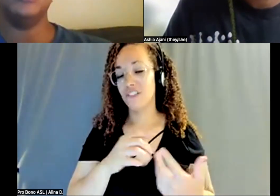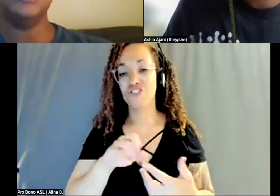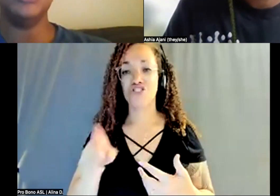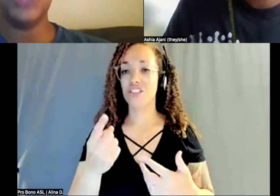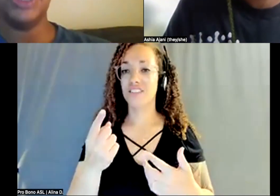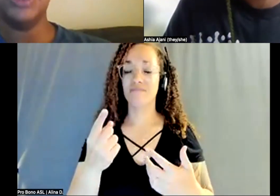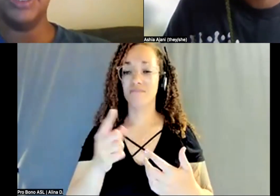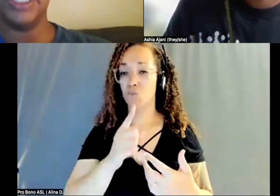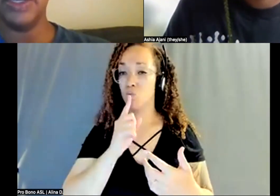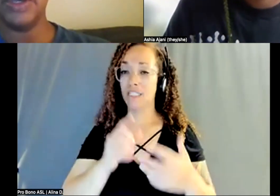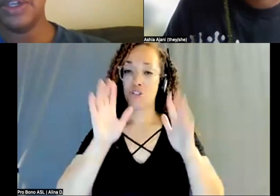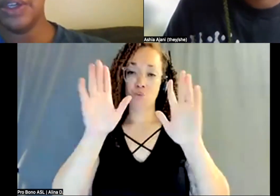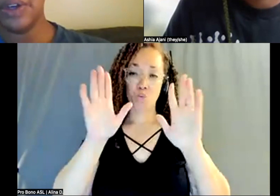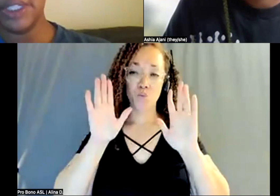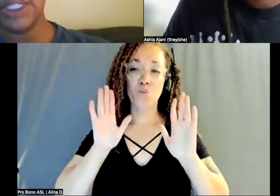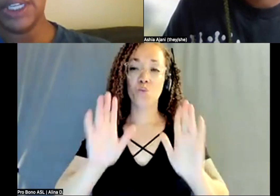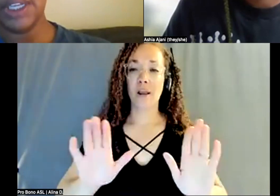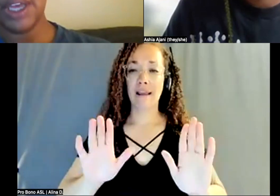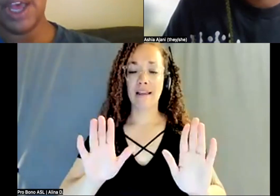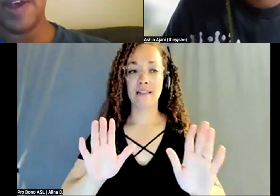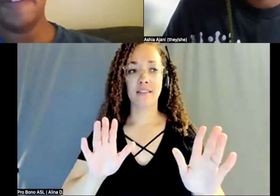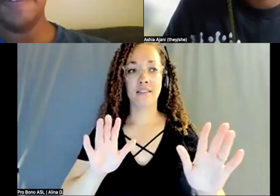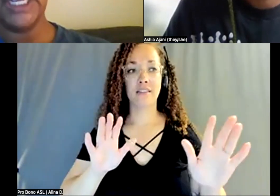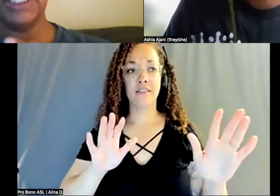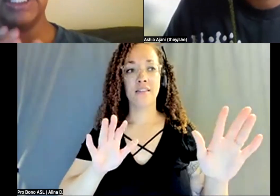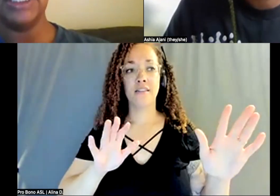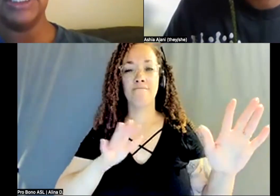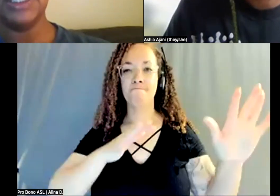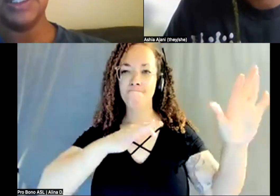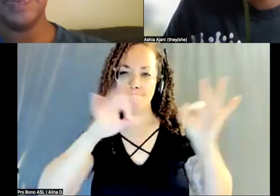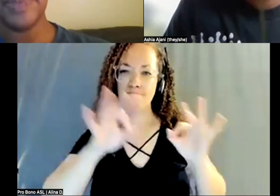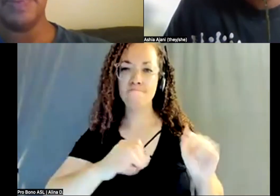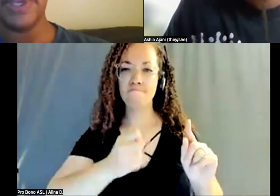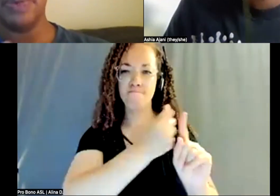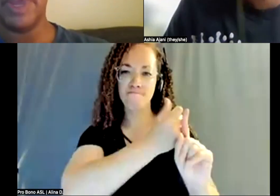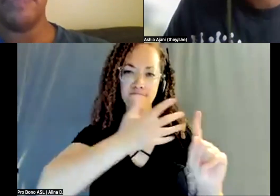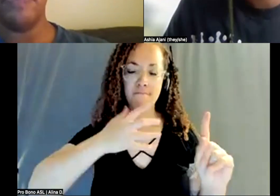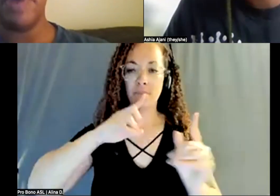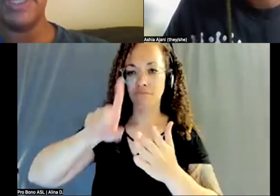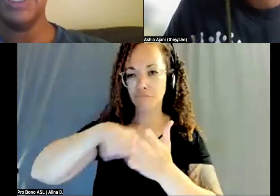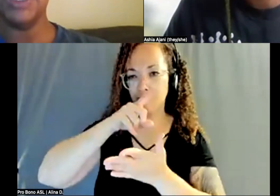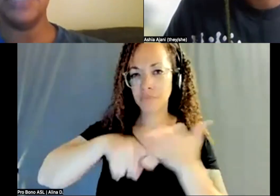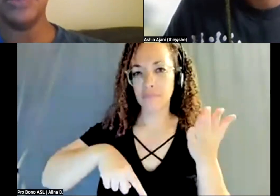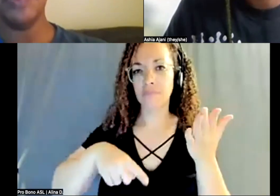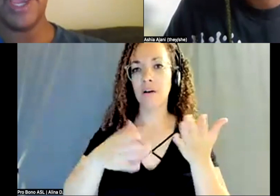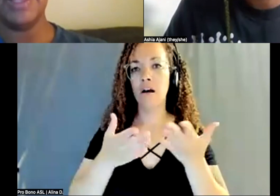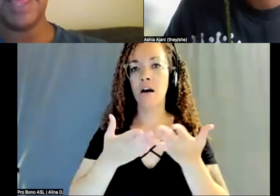deconstruction and like, critique of tendencies that appear white feminist ecological writing